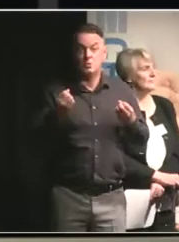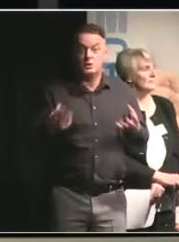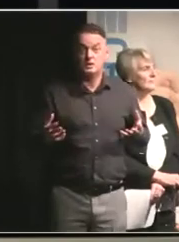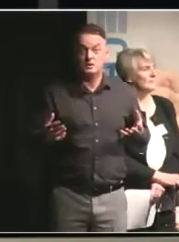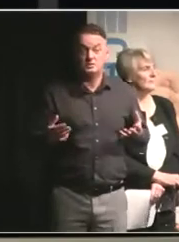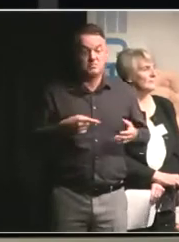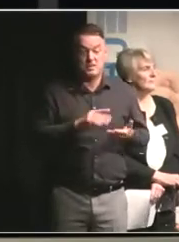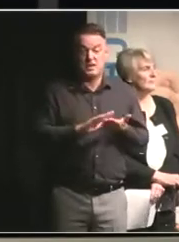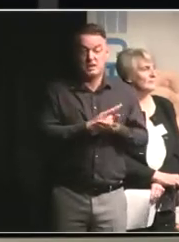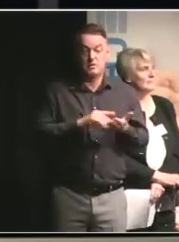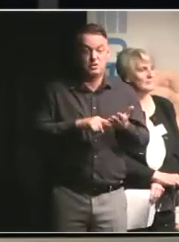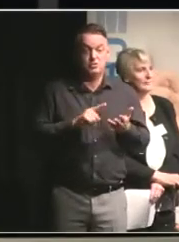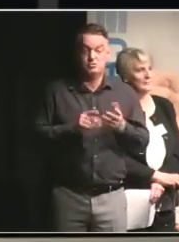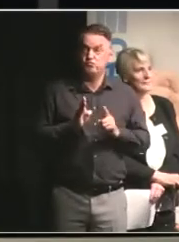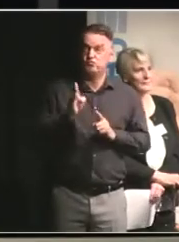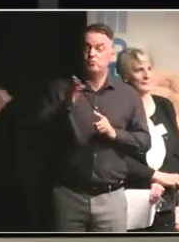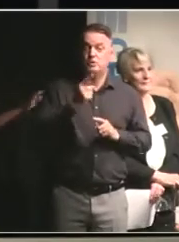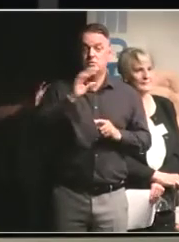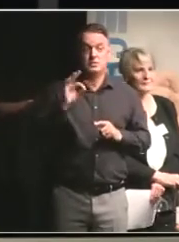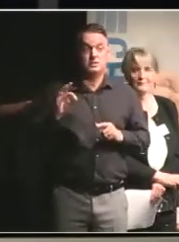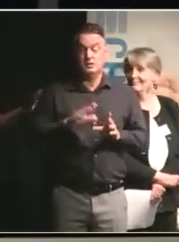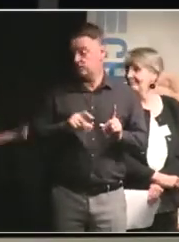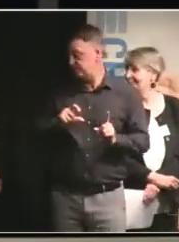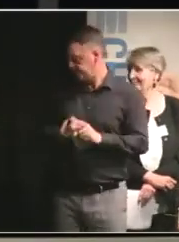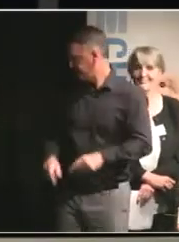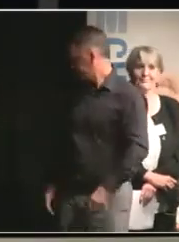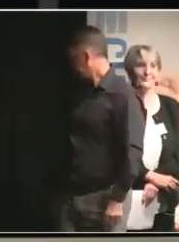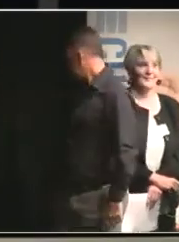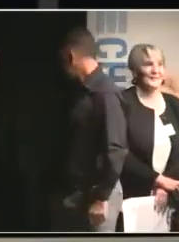happy with their hundred percent yield. AUDIENCE MEMBER: